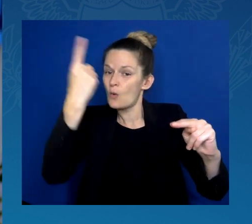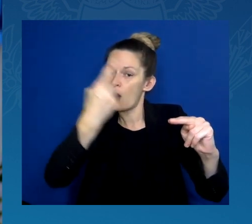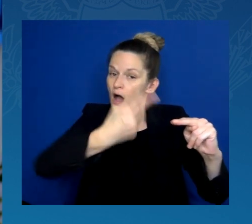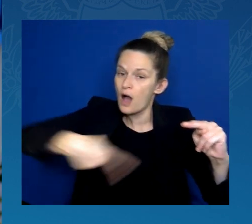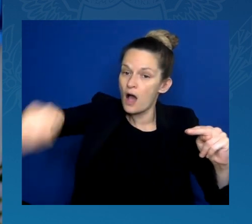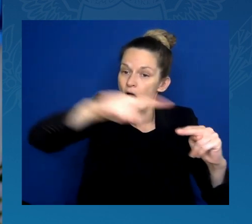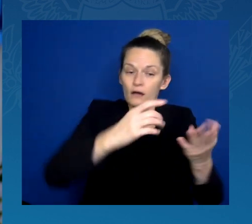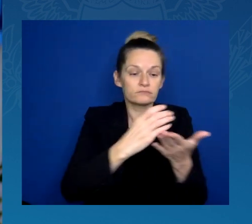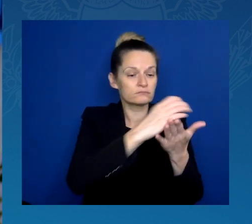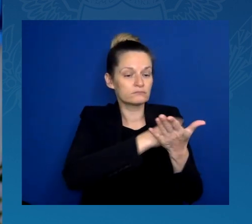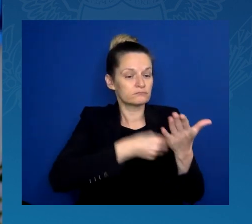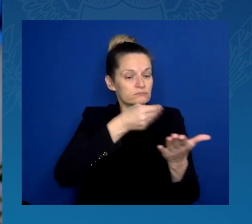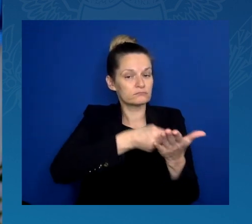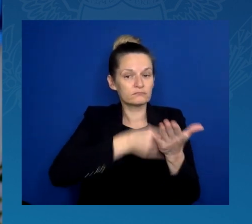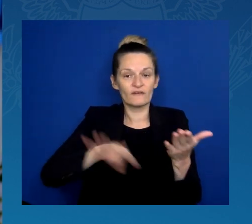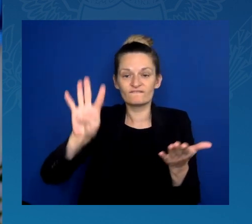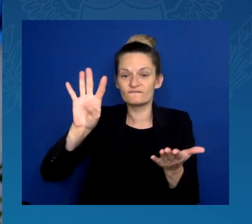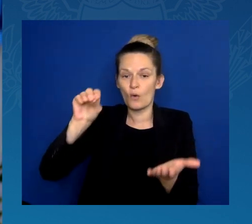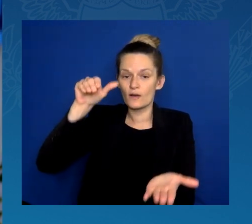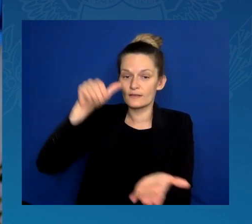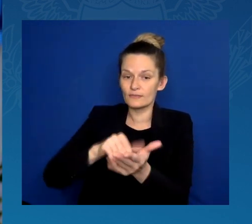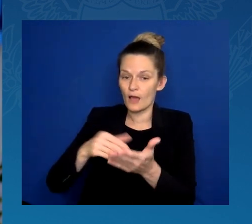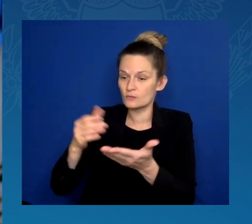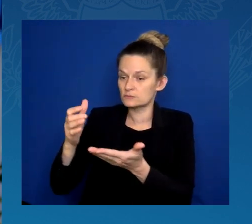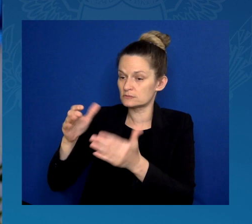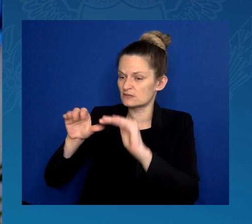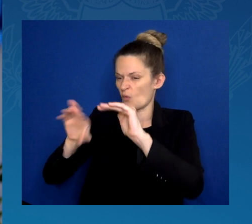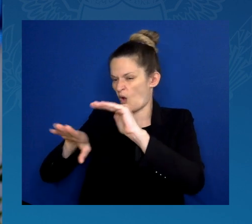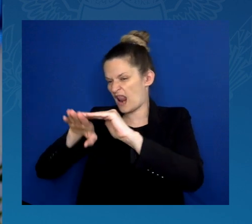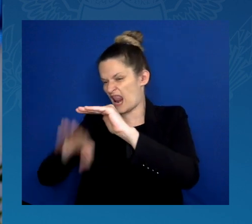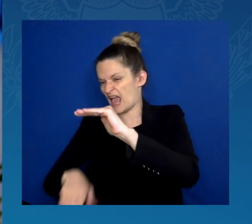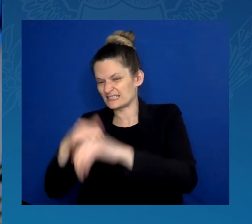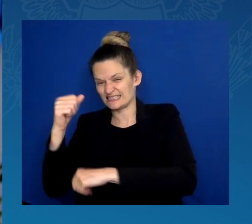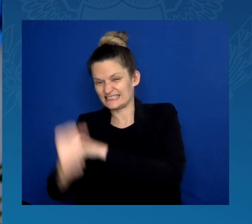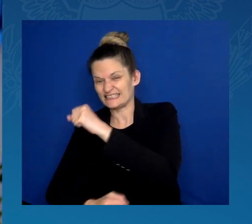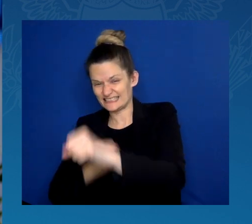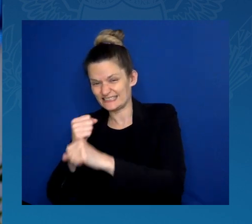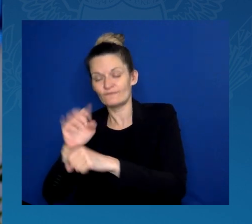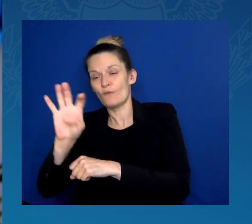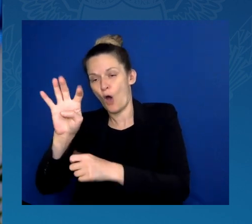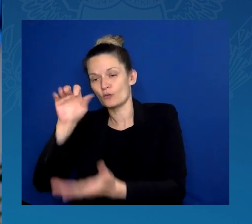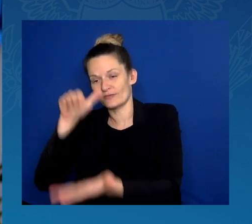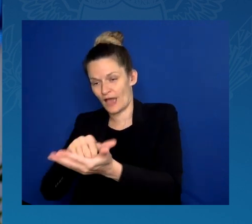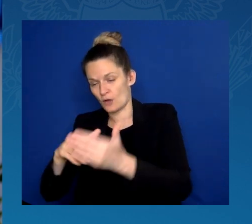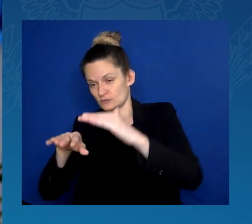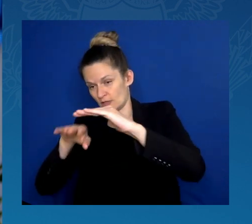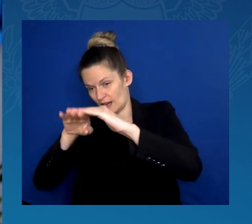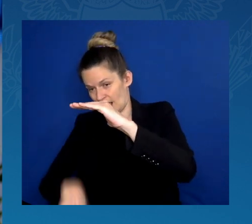Because, you see, our nation's largest corporations will now start to pay their fair share.